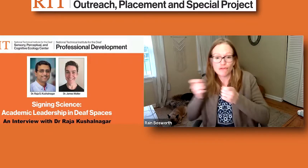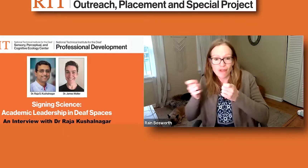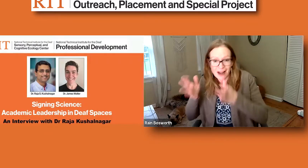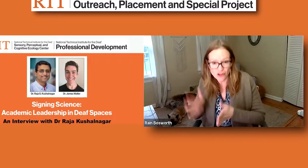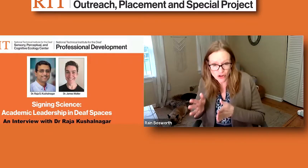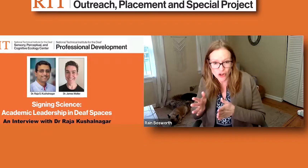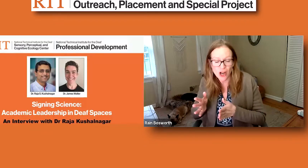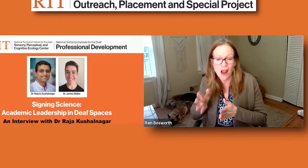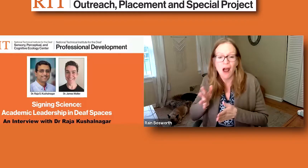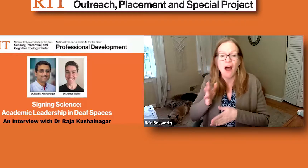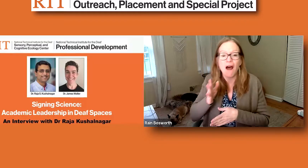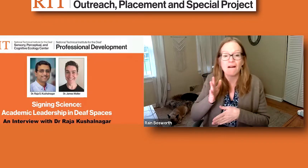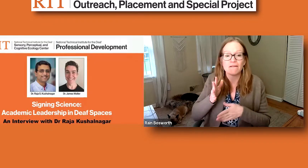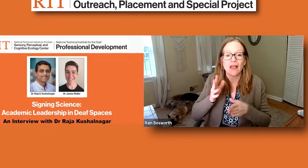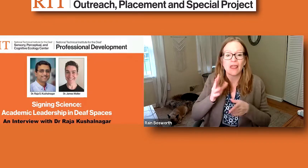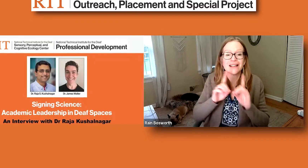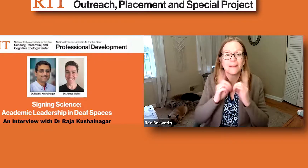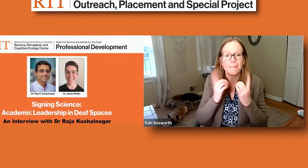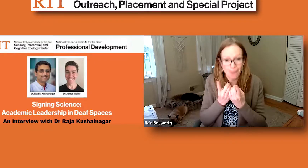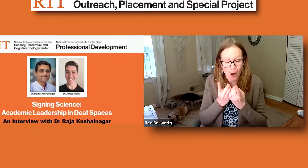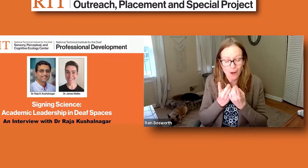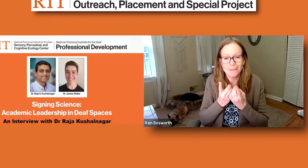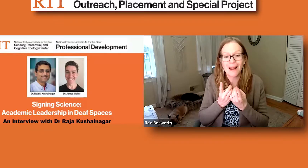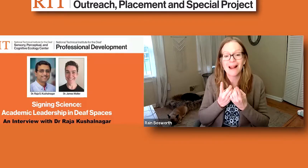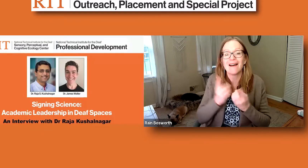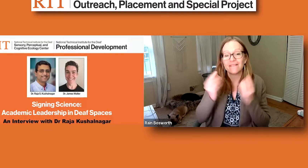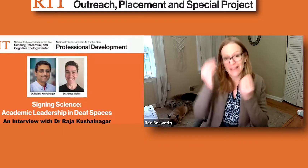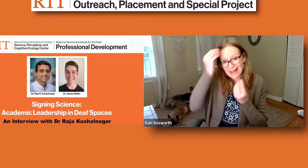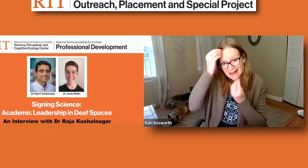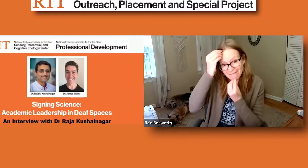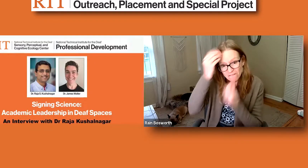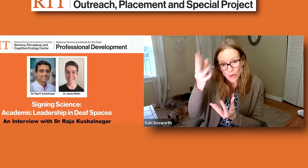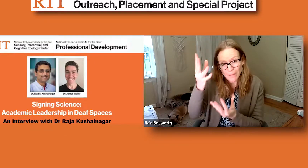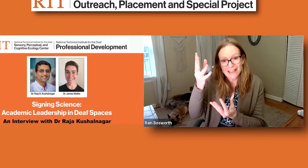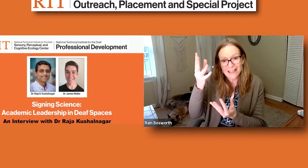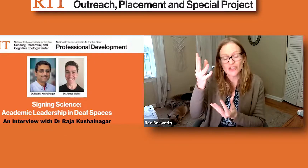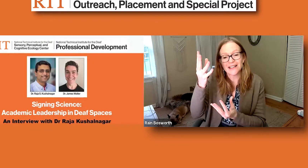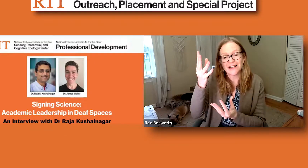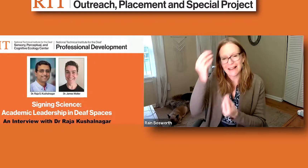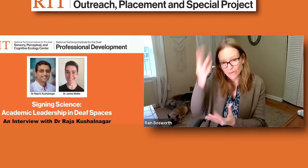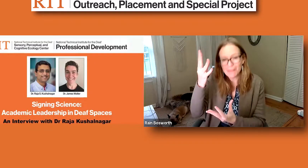He's a professor and director